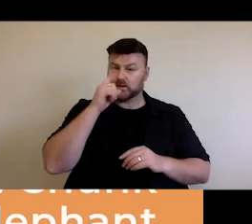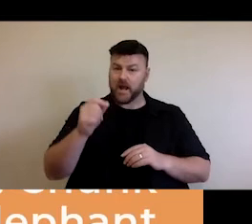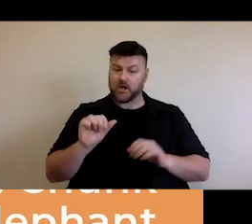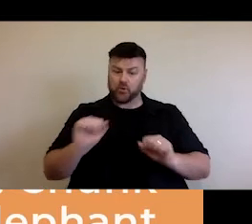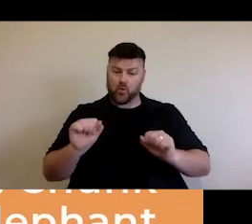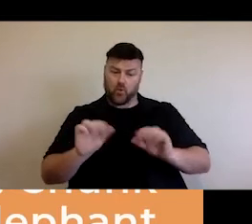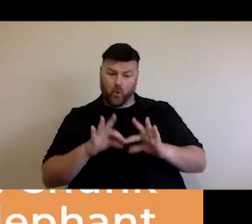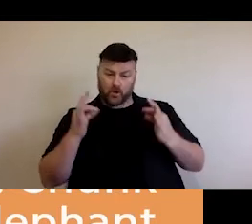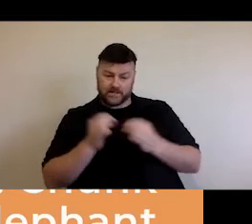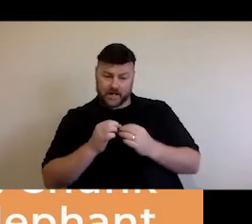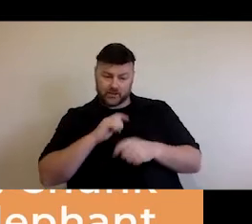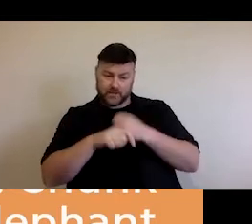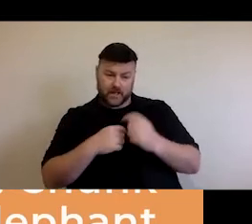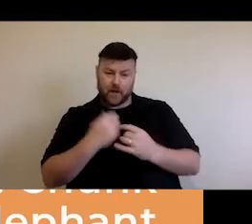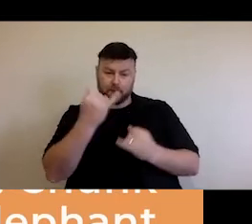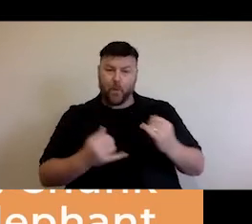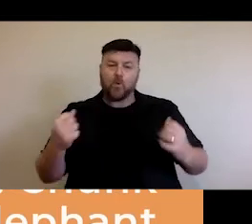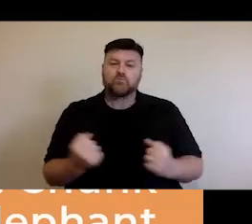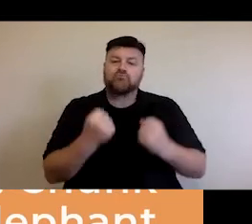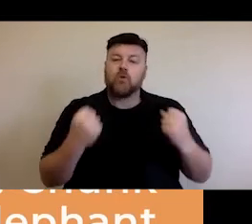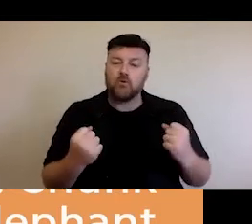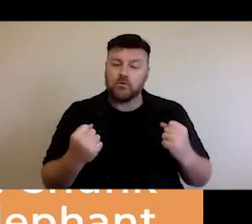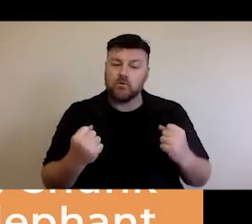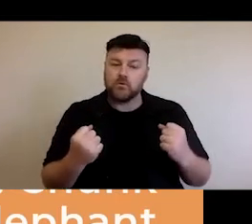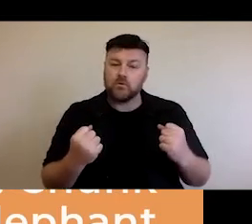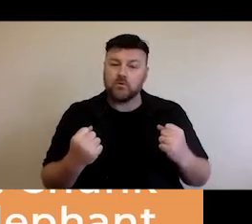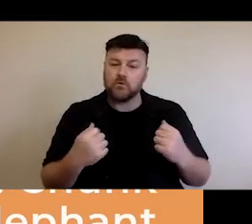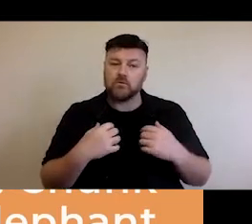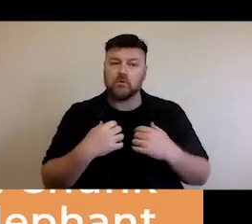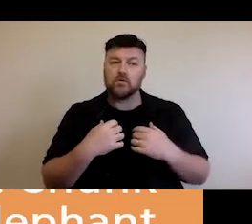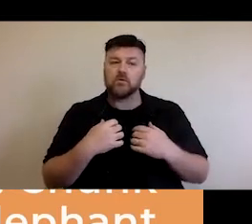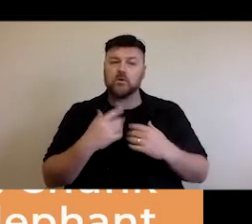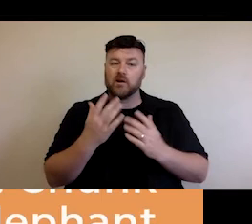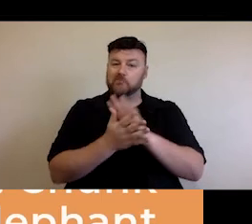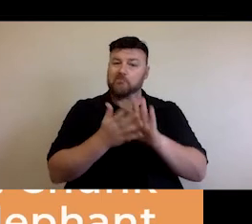stronger, more resilient, than it went going in, you're on the right track.